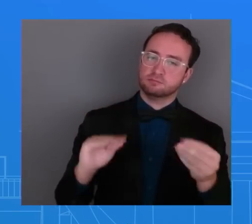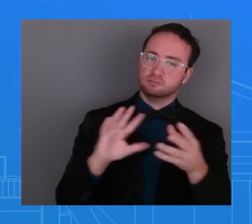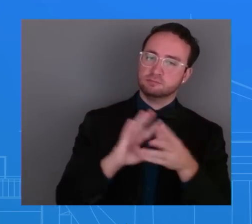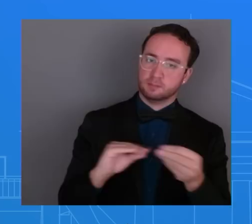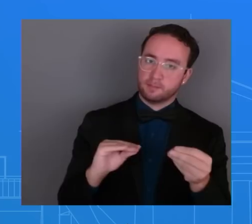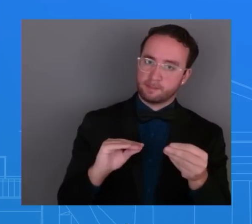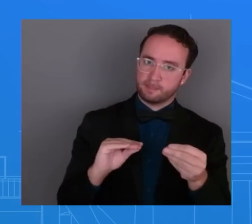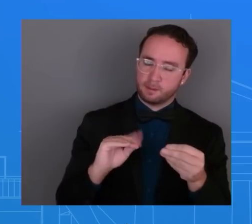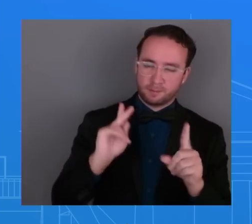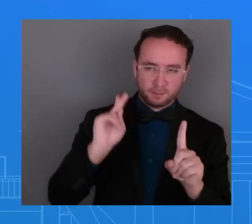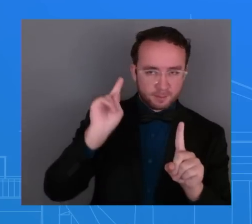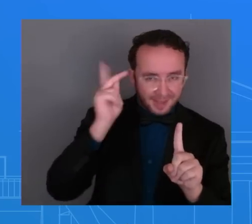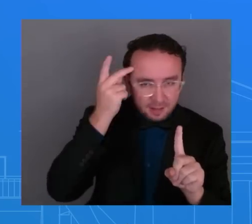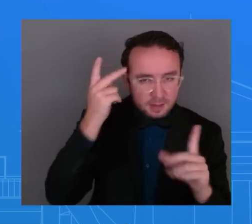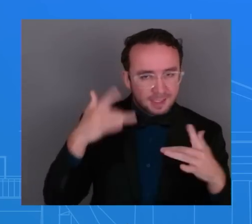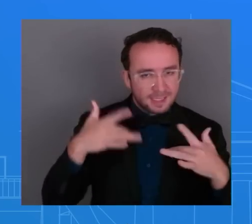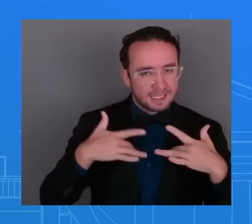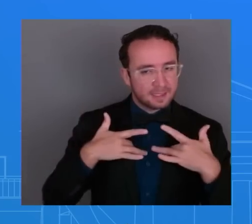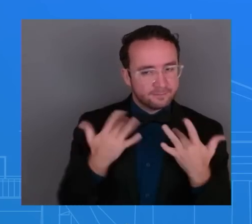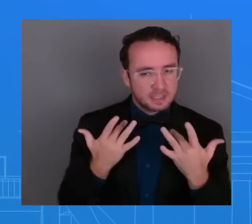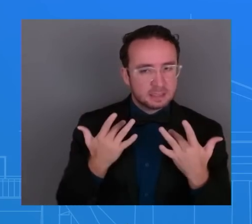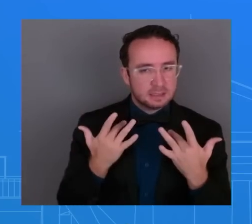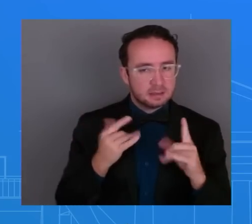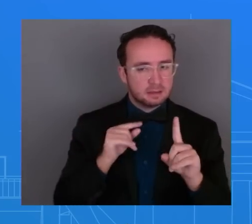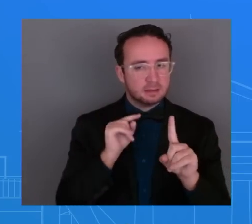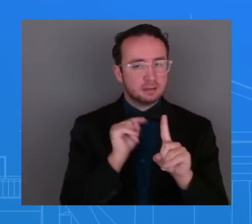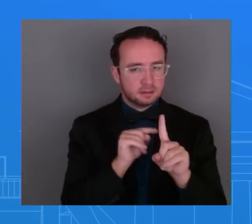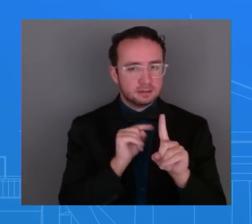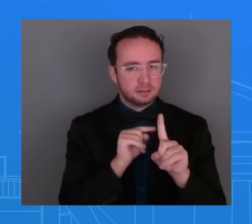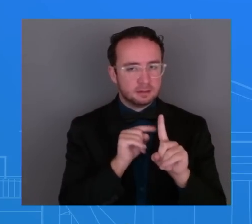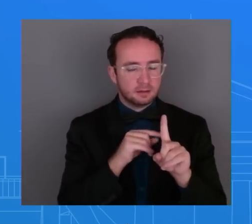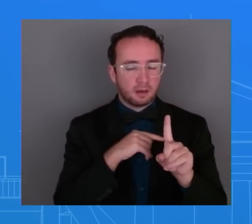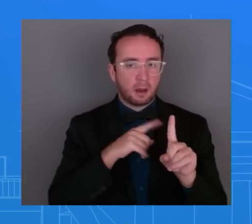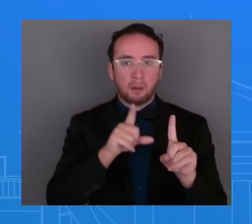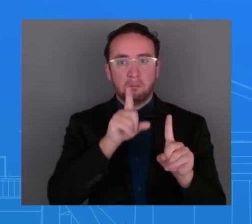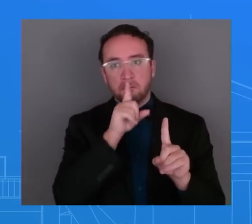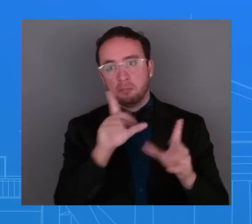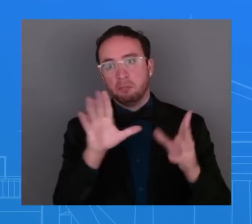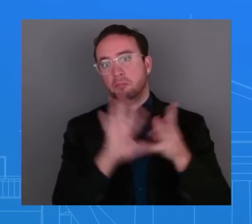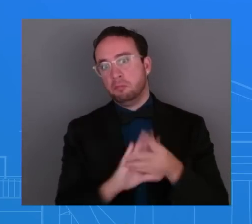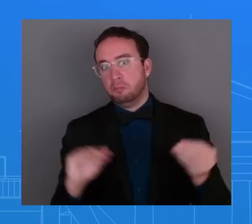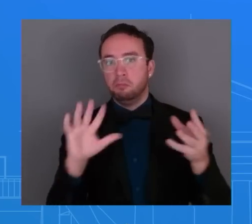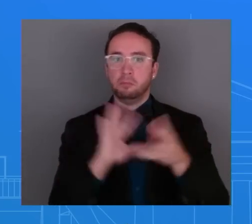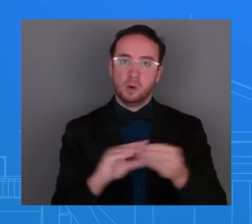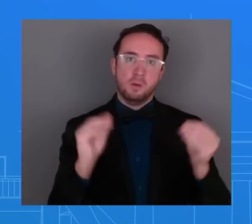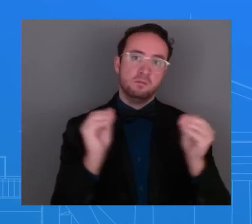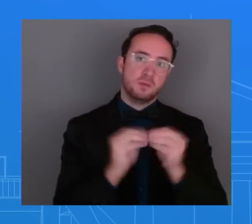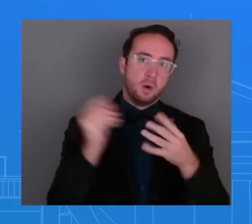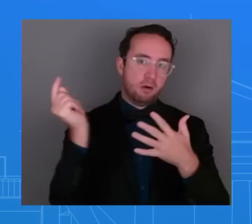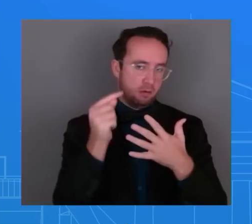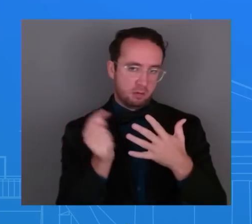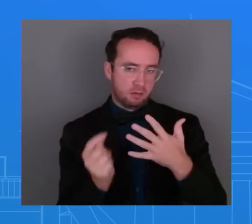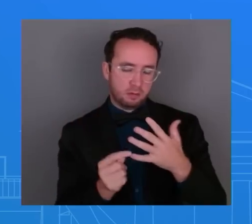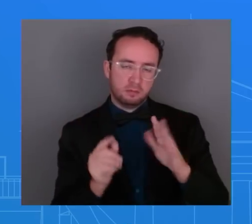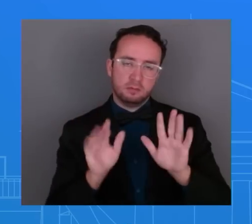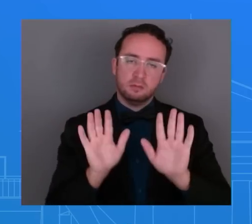He sees this as an important moment, and especially as we -- as we move forward to the last several months.